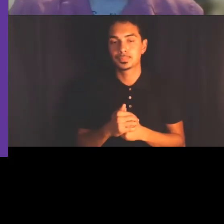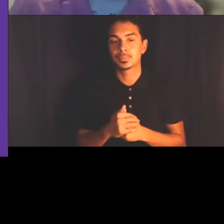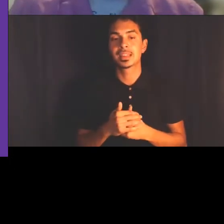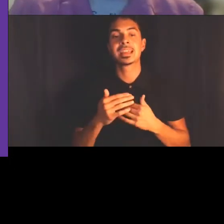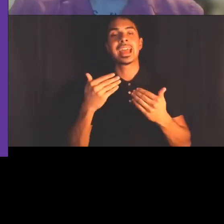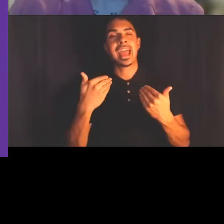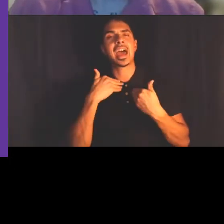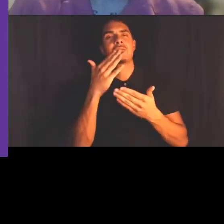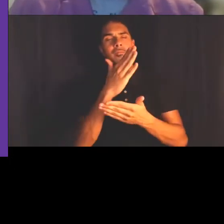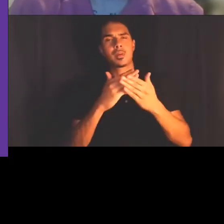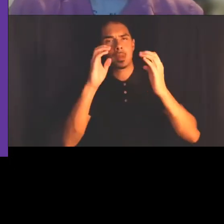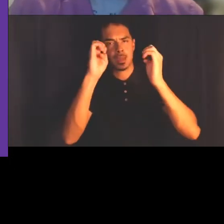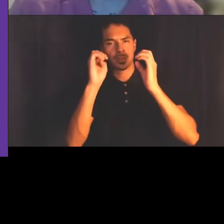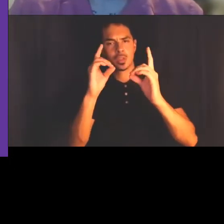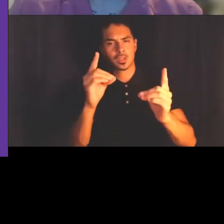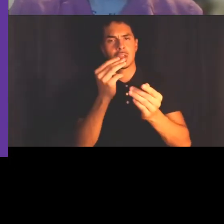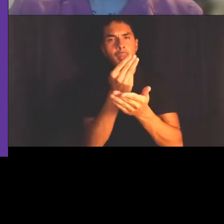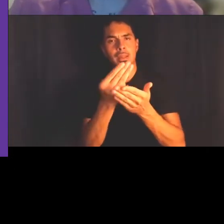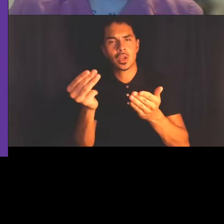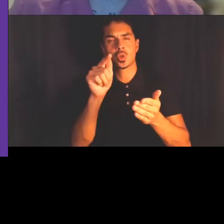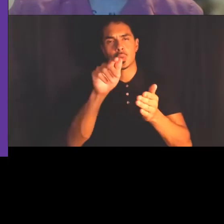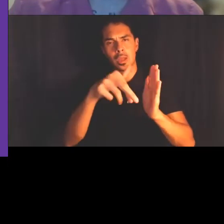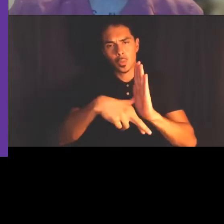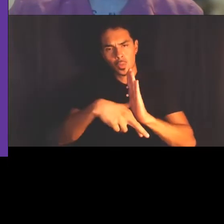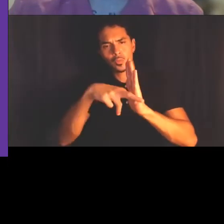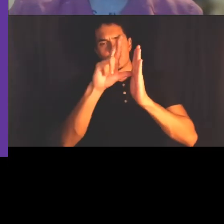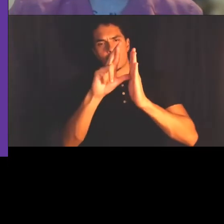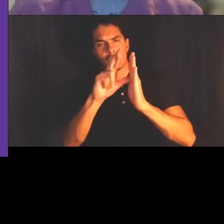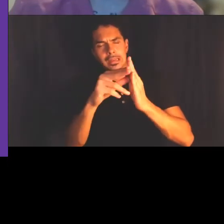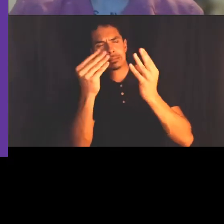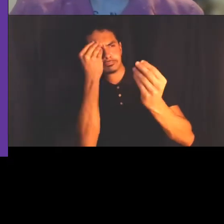that they can review when they're trying to decide what makes sense and is best for them.